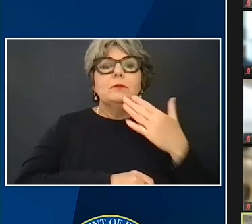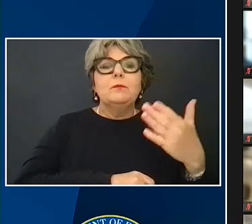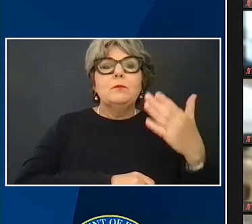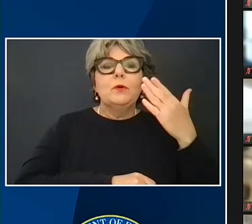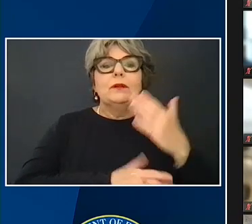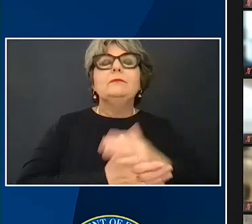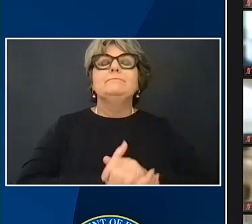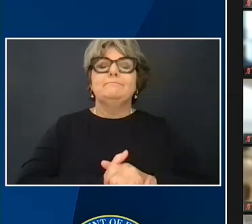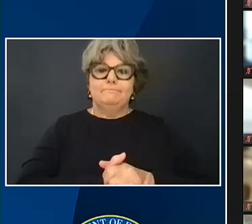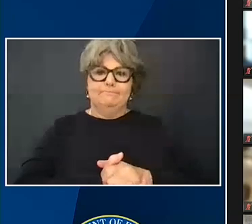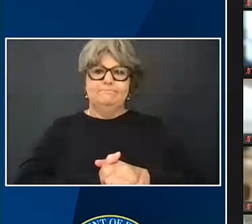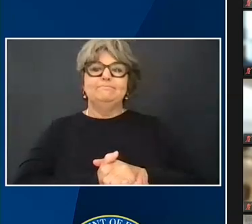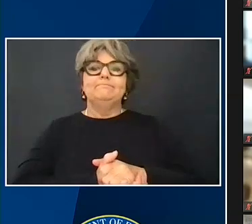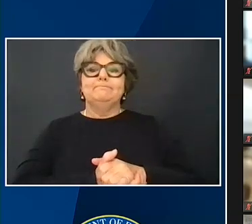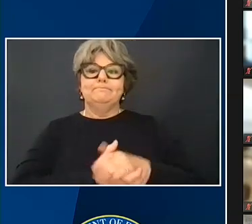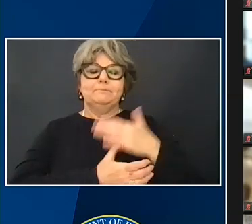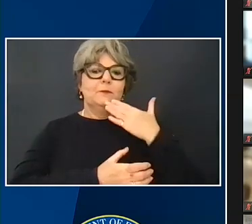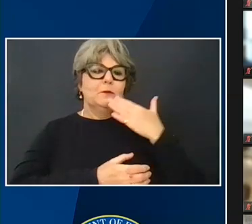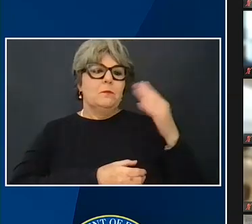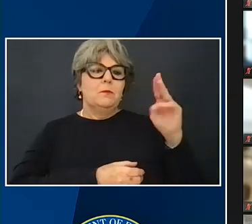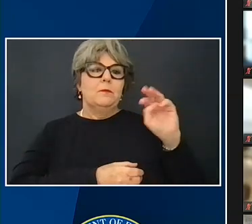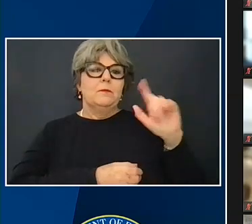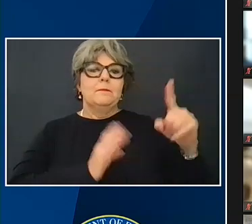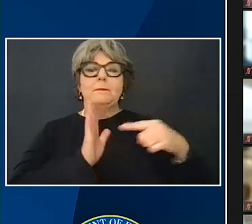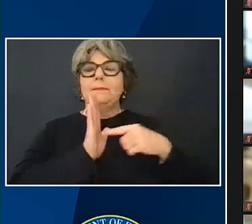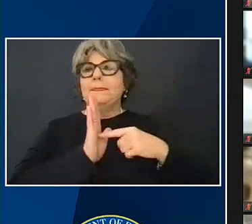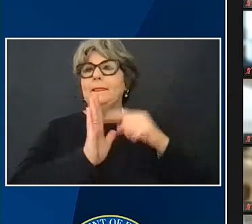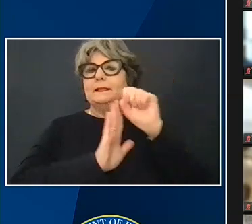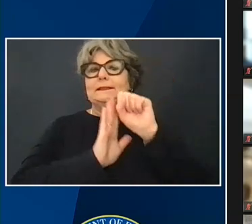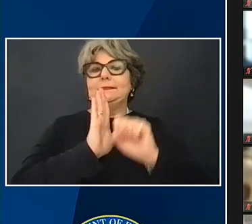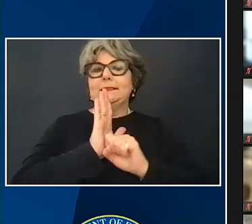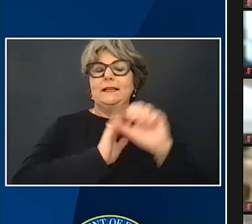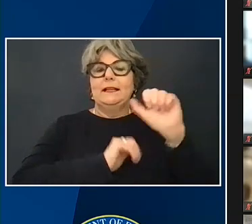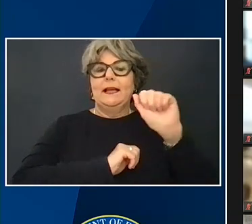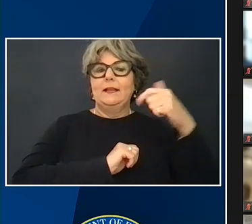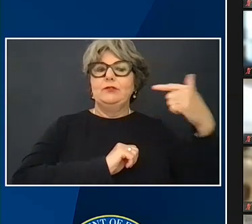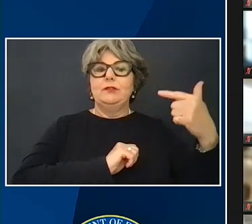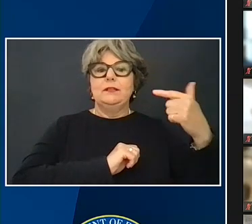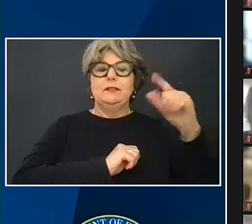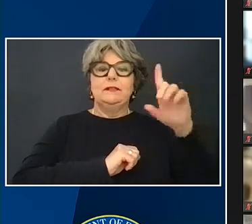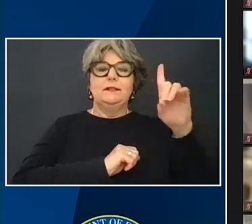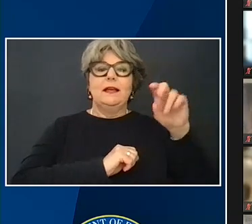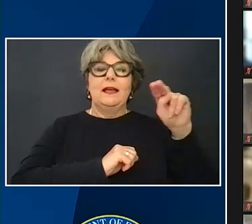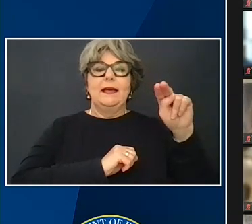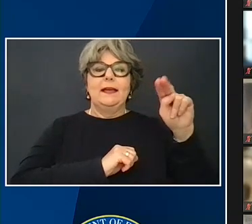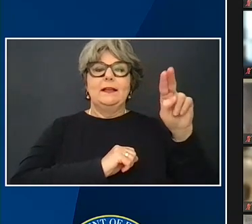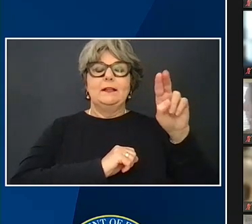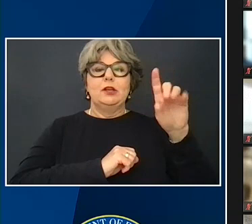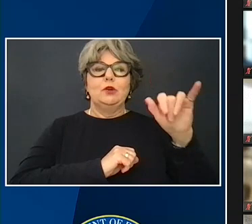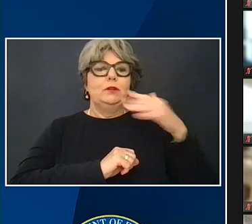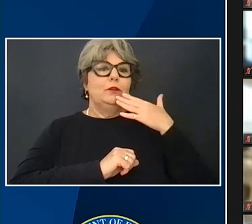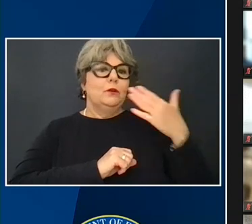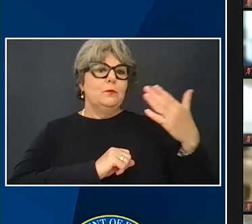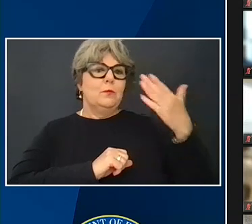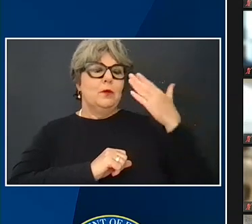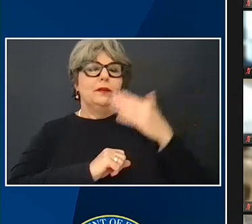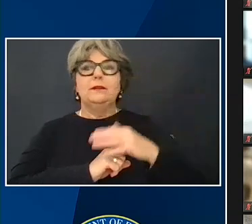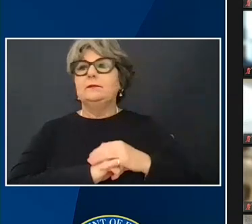Good morning, Michael. Representing state attorneys general, we are joined by Diana Hooley. Good morning. Good morning, Diana. That alternate